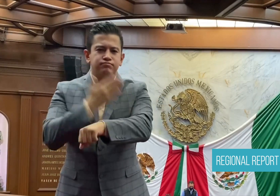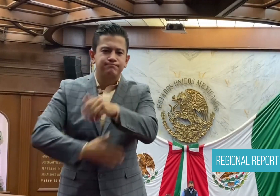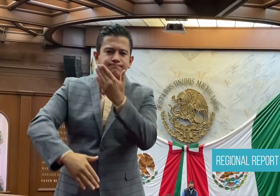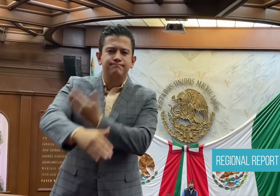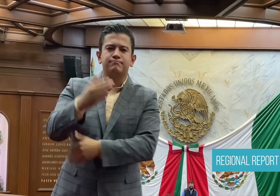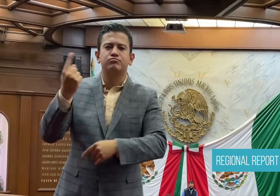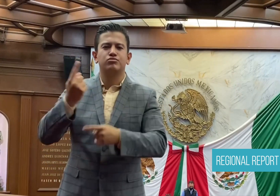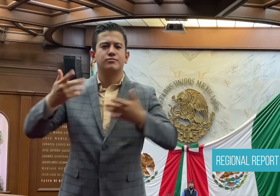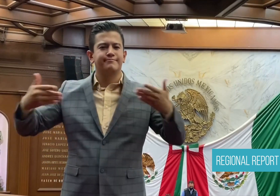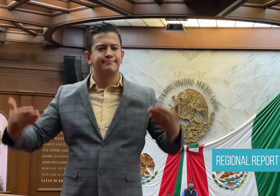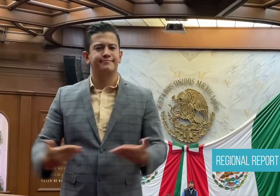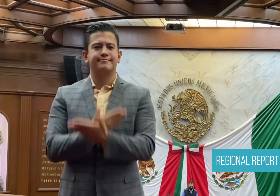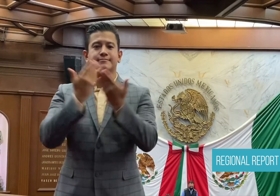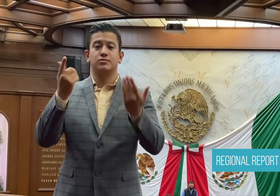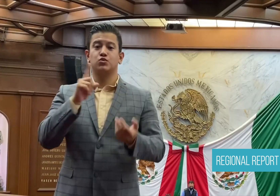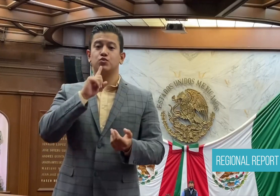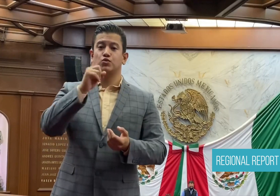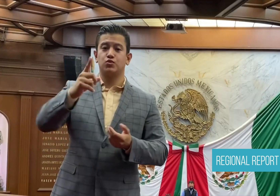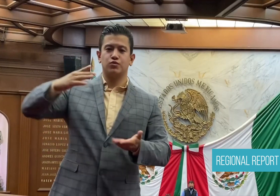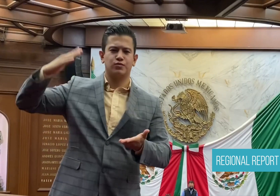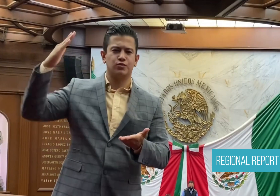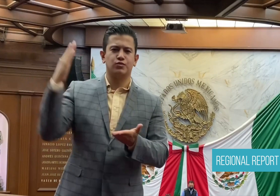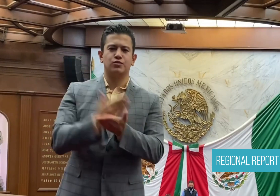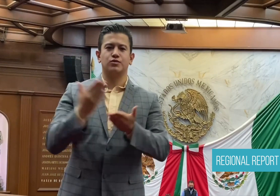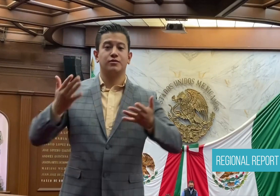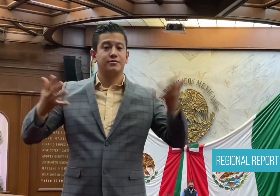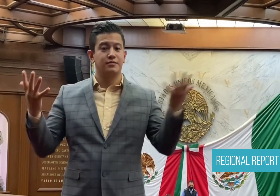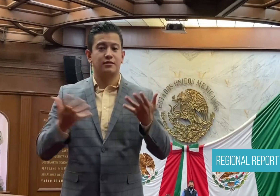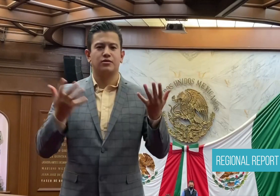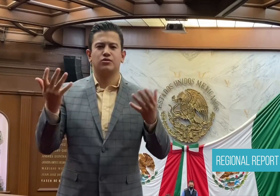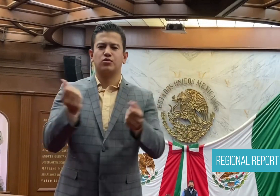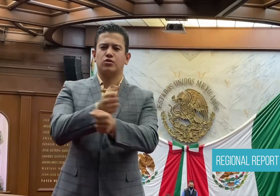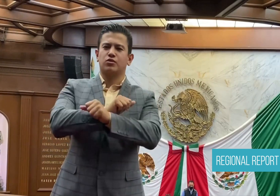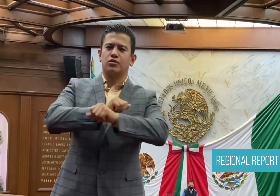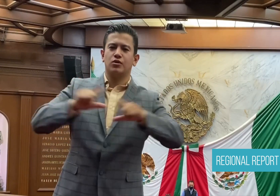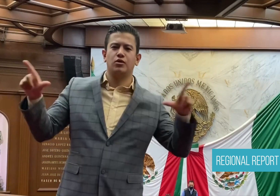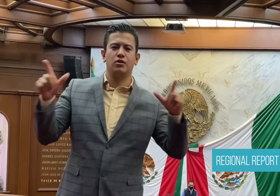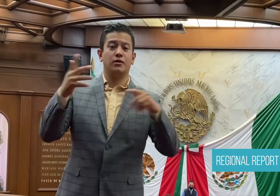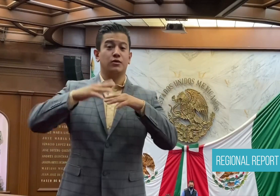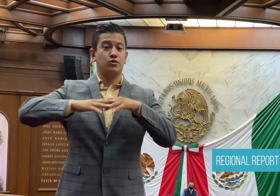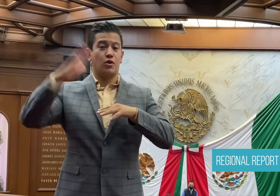First, through education. This is so that Deaf children